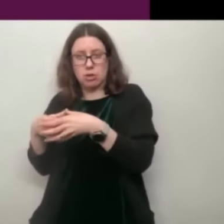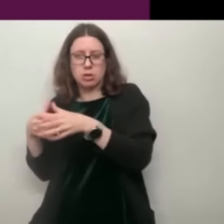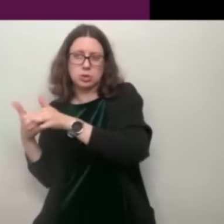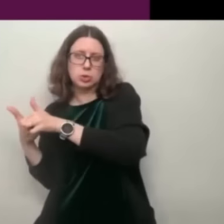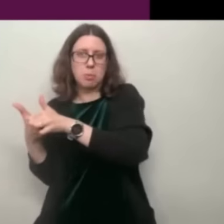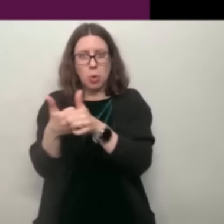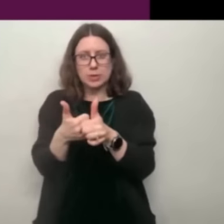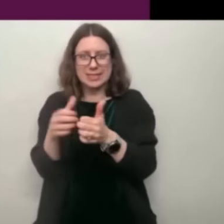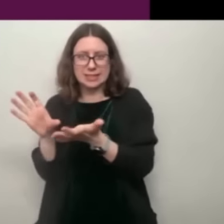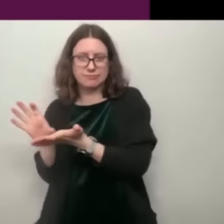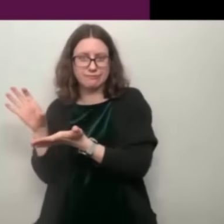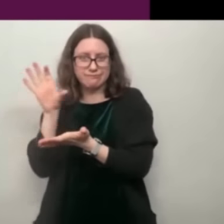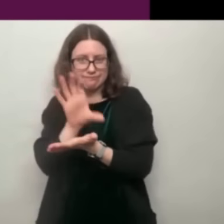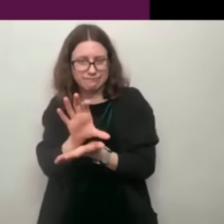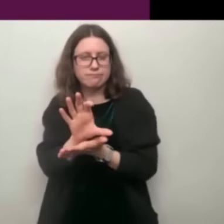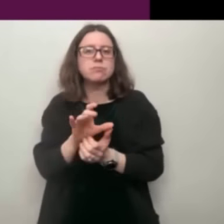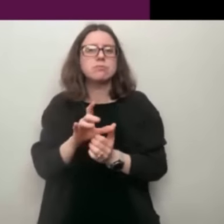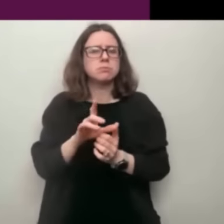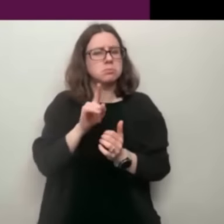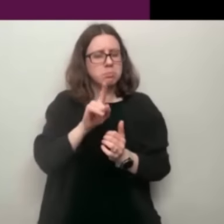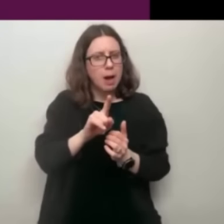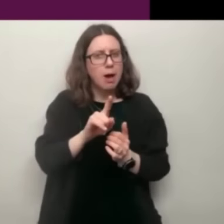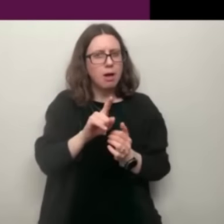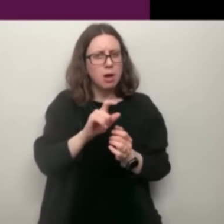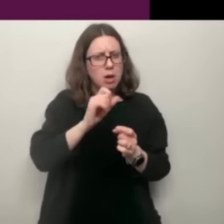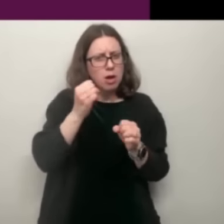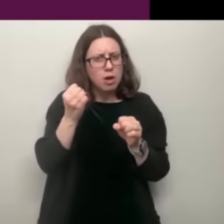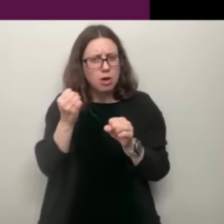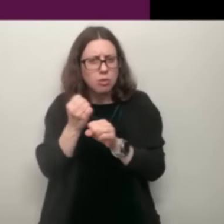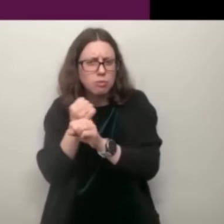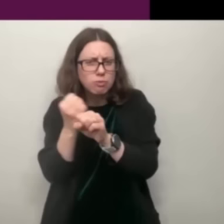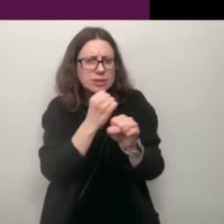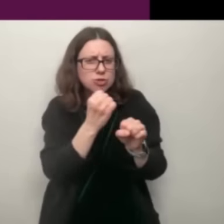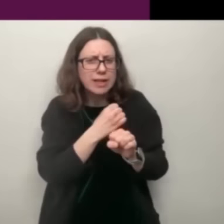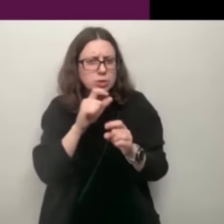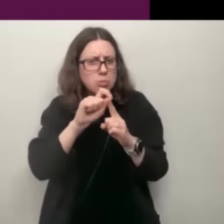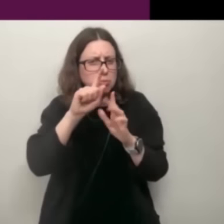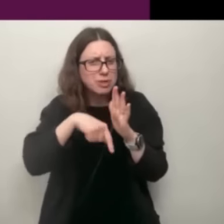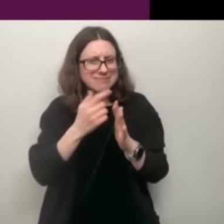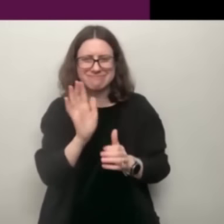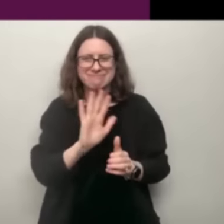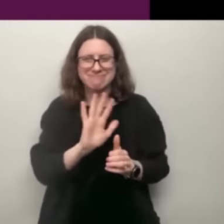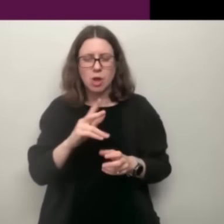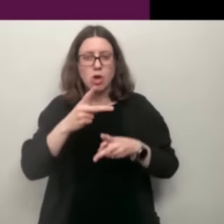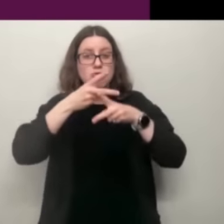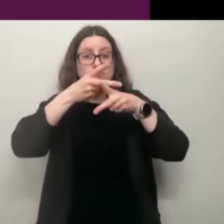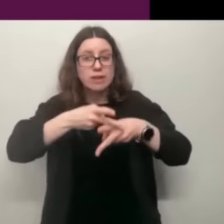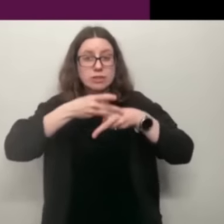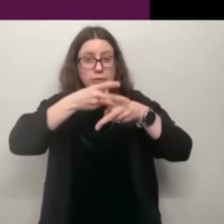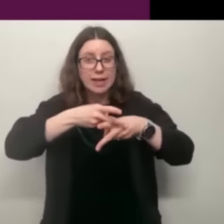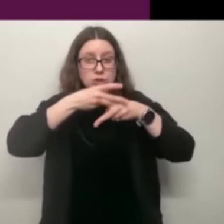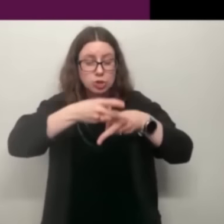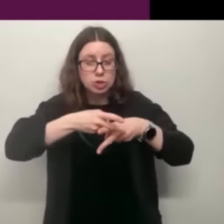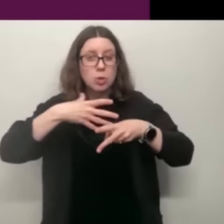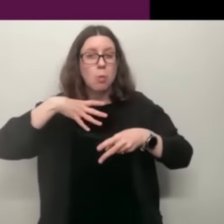But this wasn't a restoration project, it was a conservation project. It was the largest one undertaken by English Heritage.